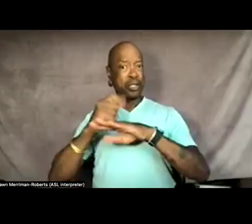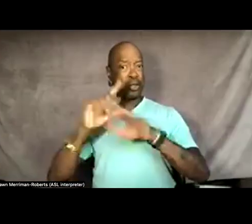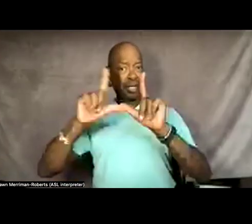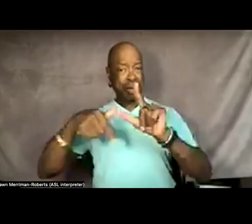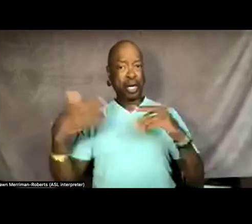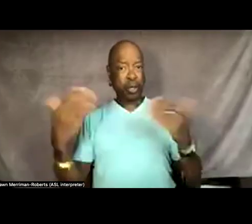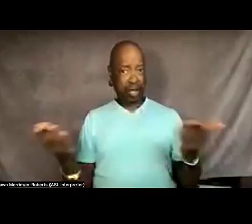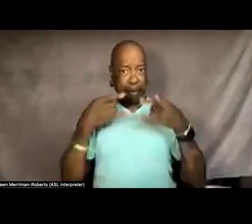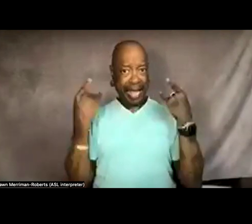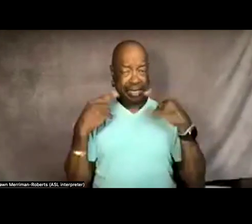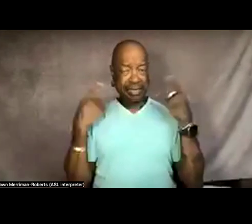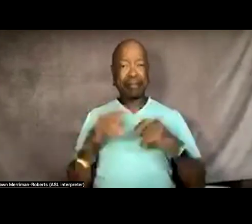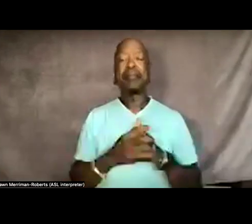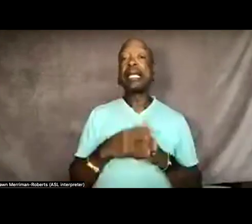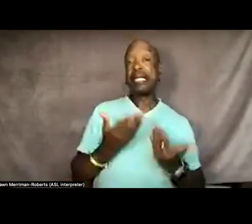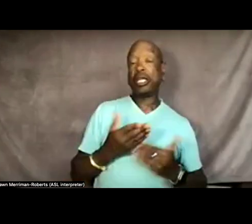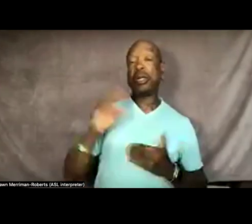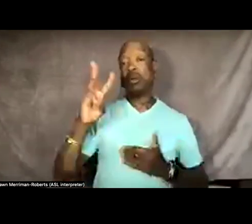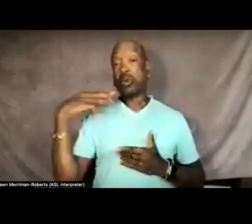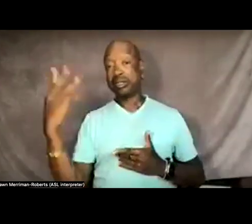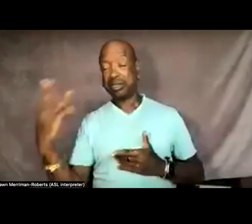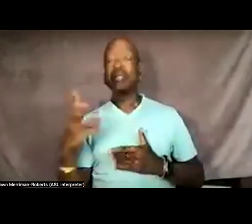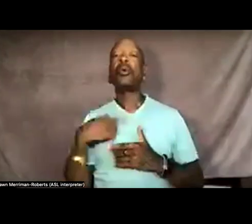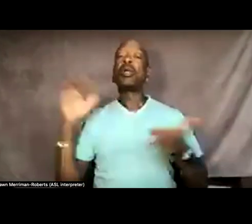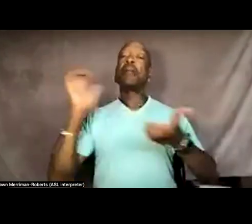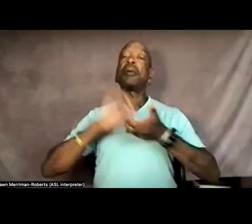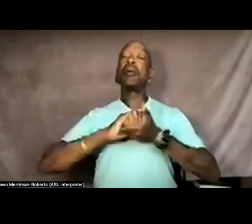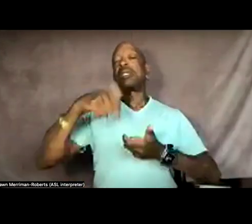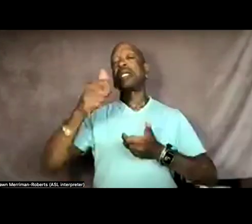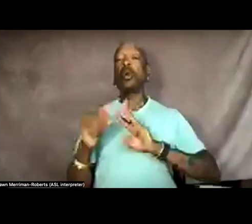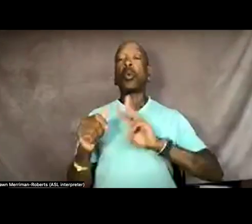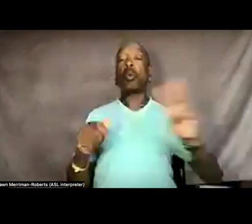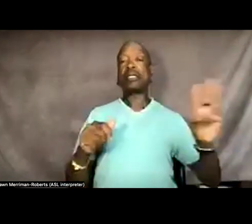we partnered with other West Coast advocacy groups and activists for a West Coast week of action we